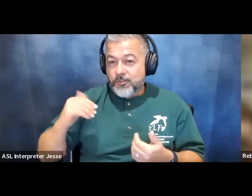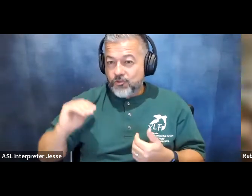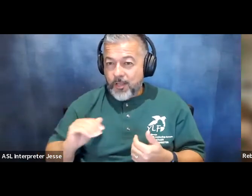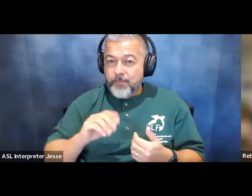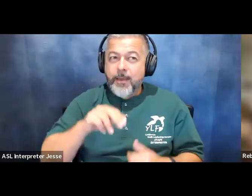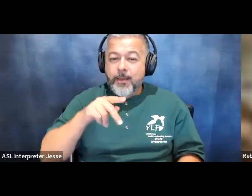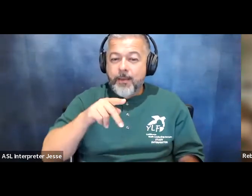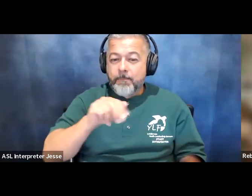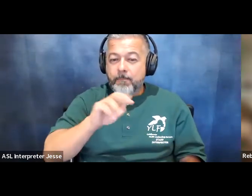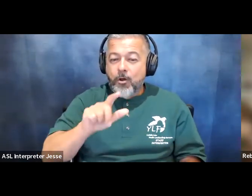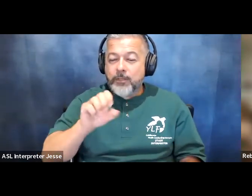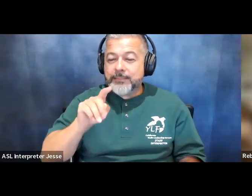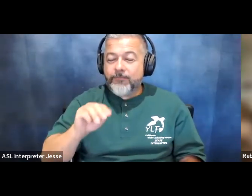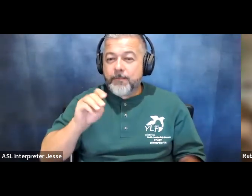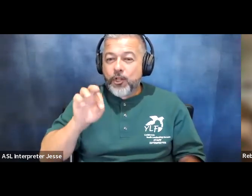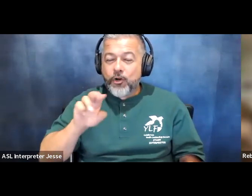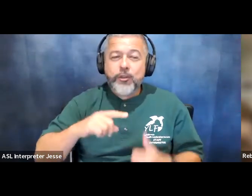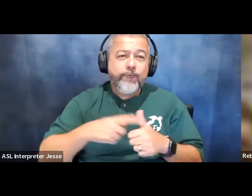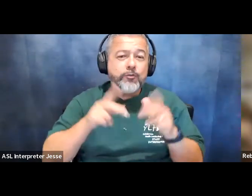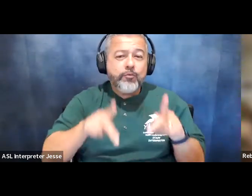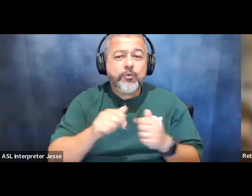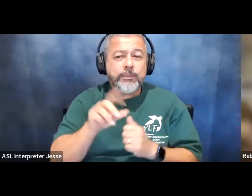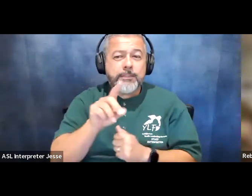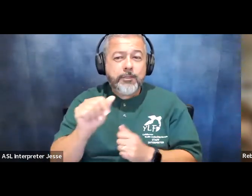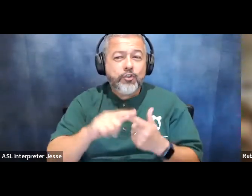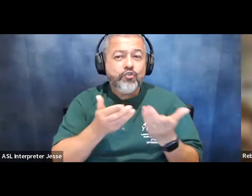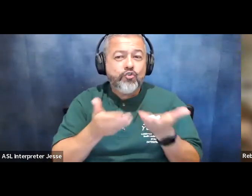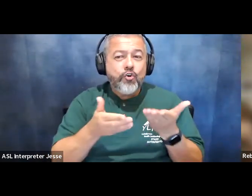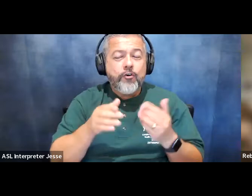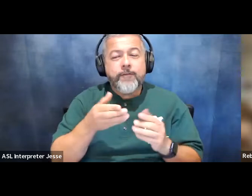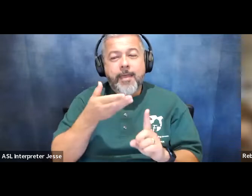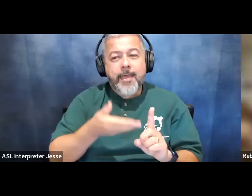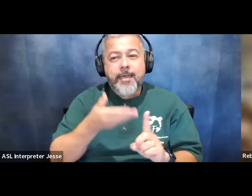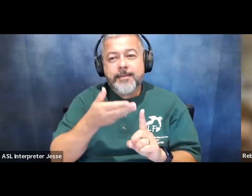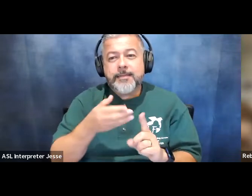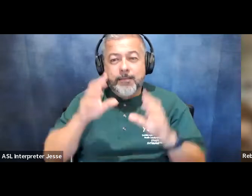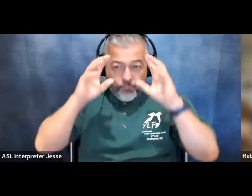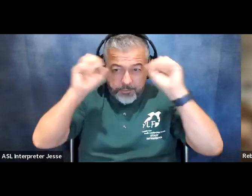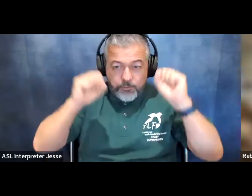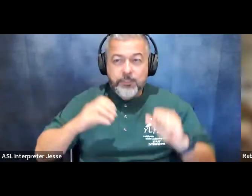who was the first person with a disability to serve as a presidential commissioner on the equal